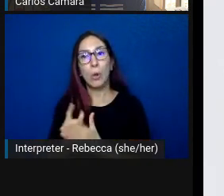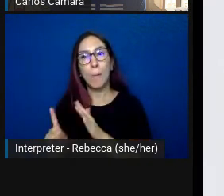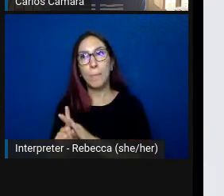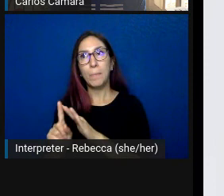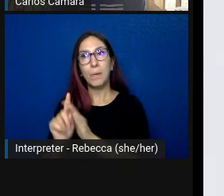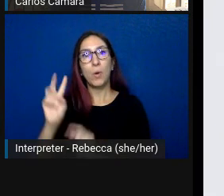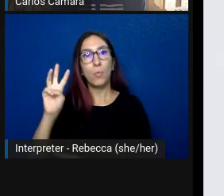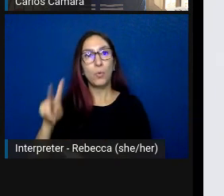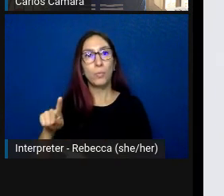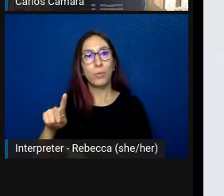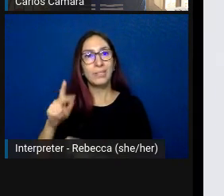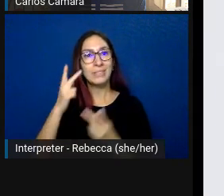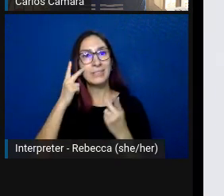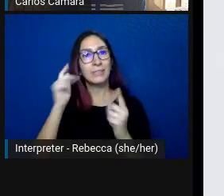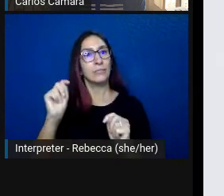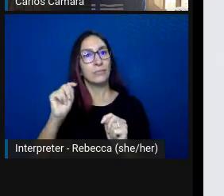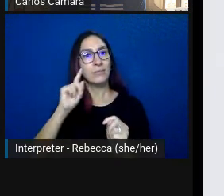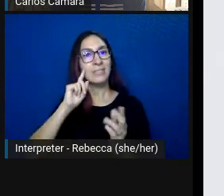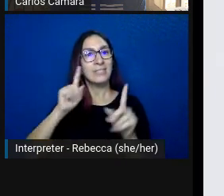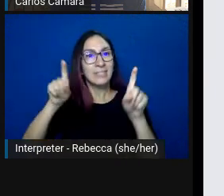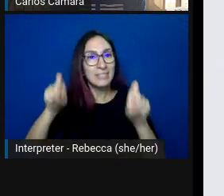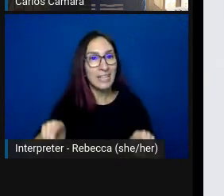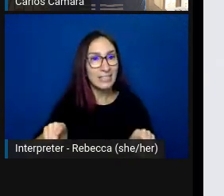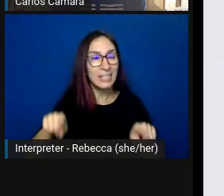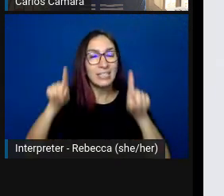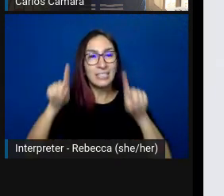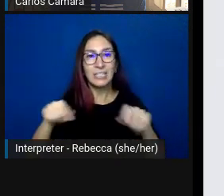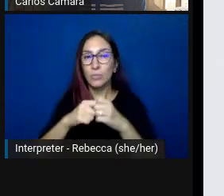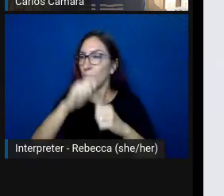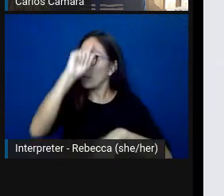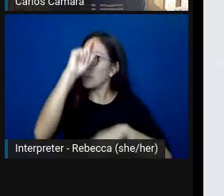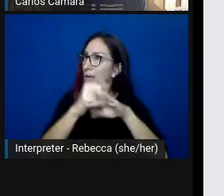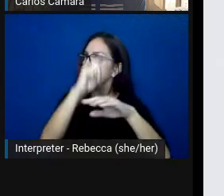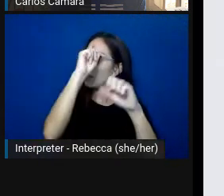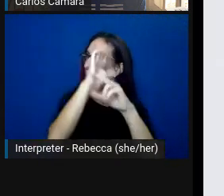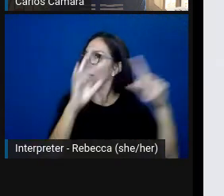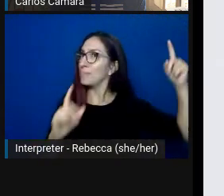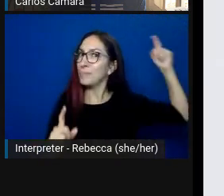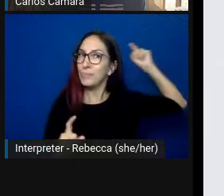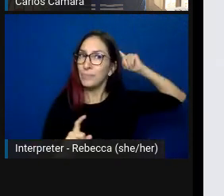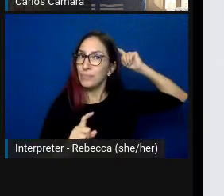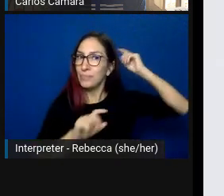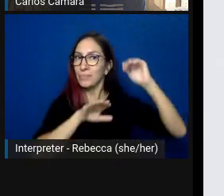Test it with accessibility in mind. You cannot probably make the perfect test